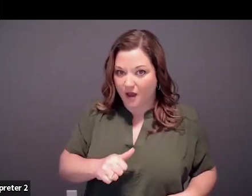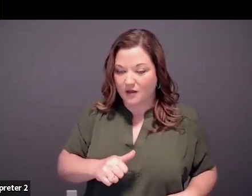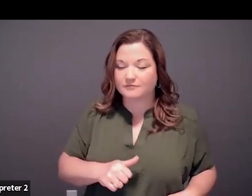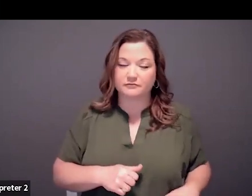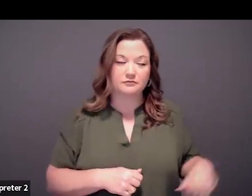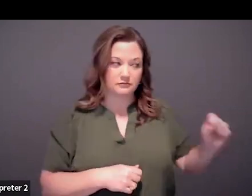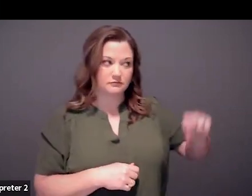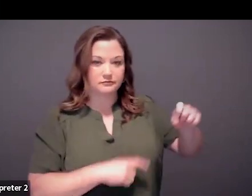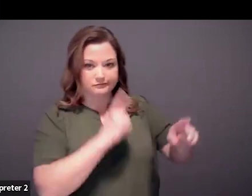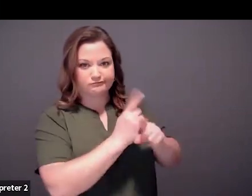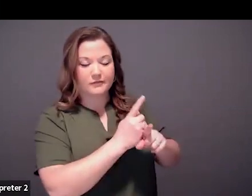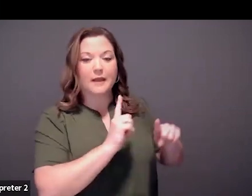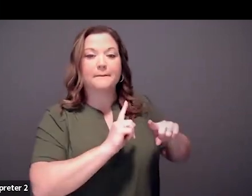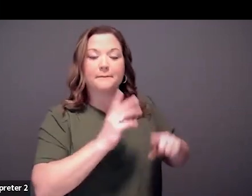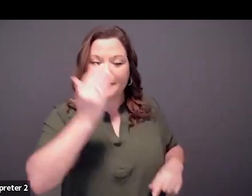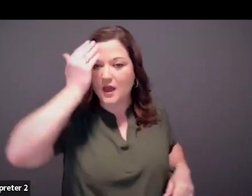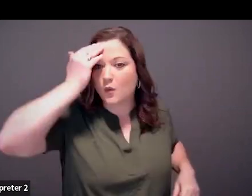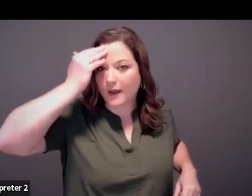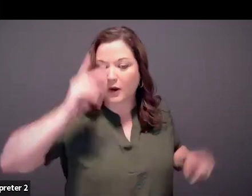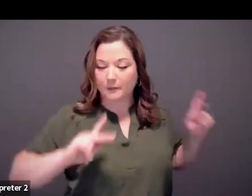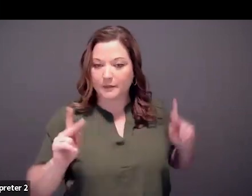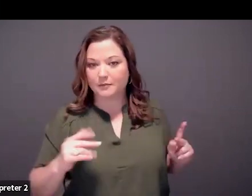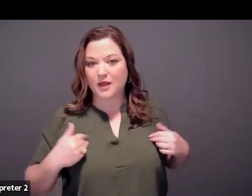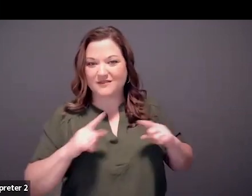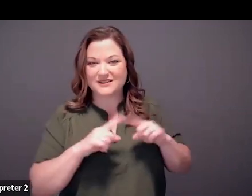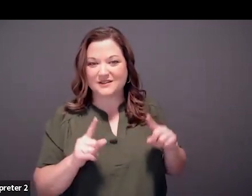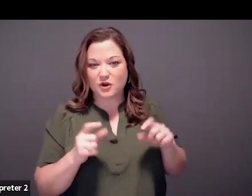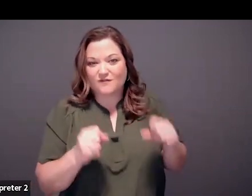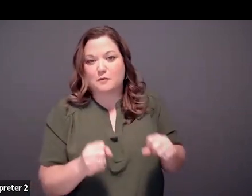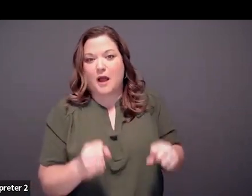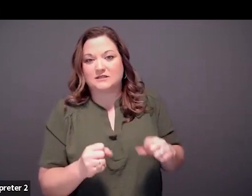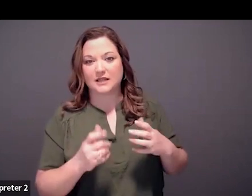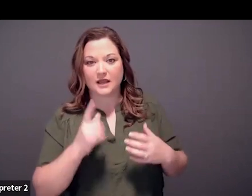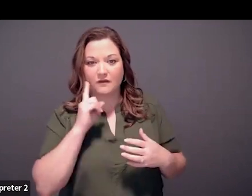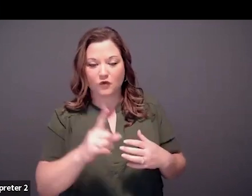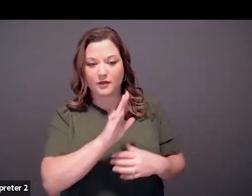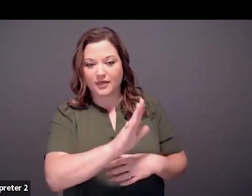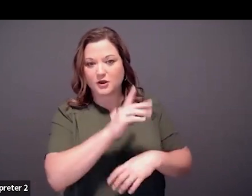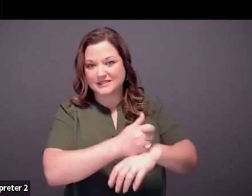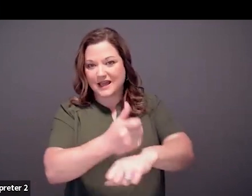Being cognizant of the fact that people have different verbosity settings, punctuation settings,